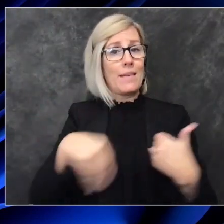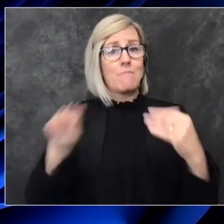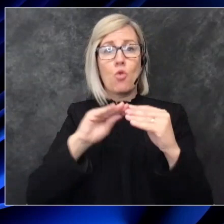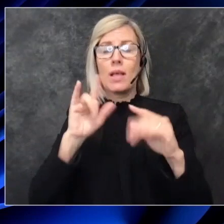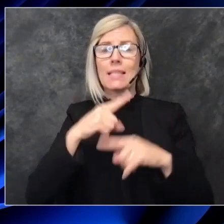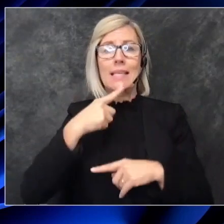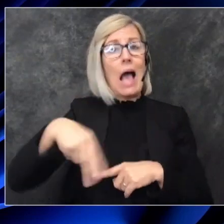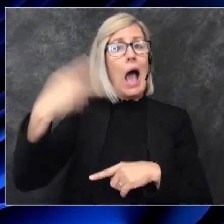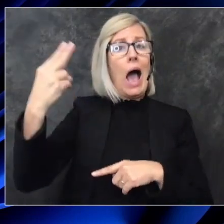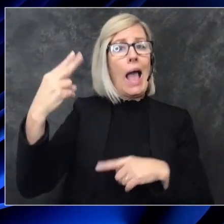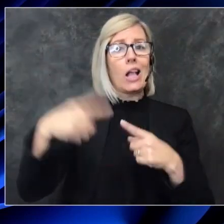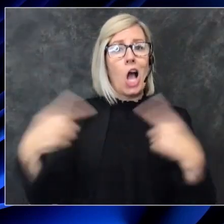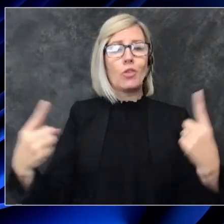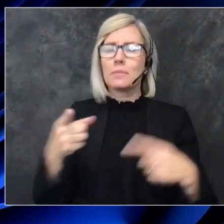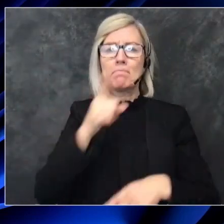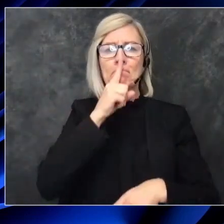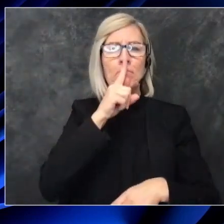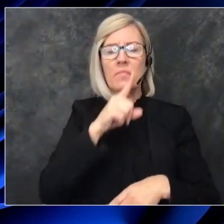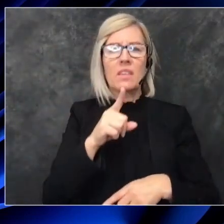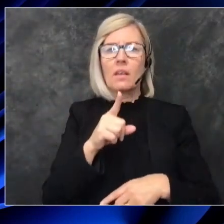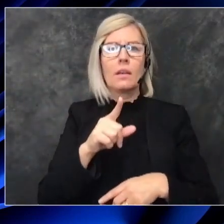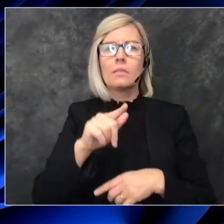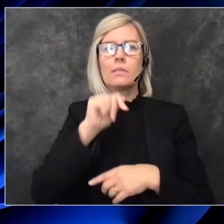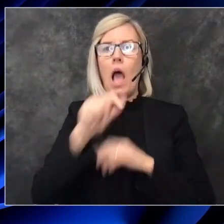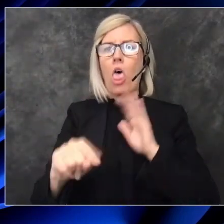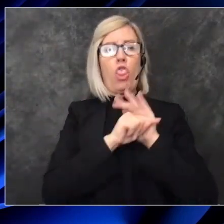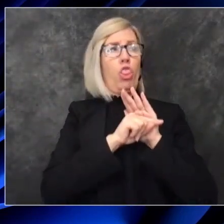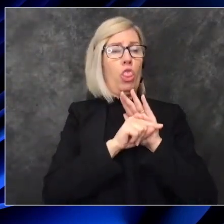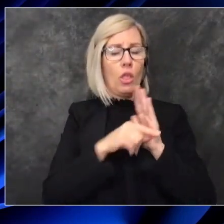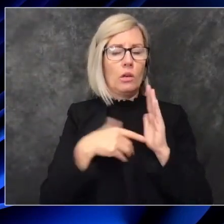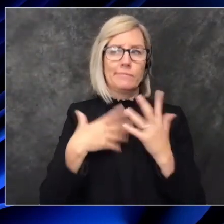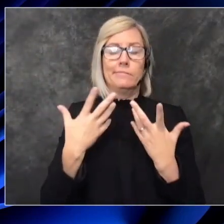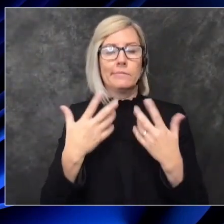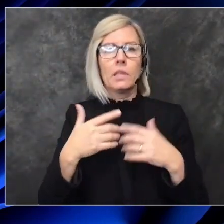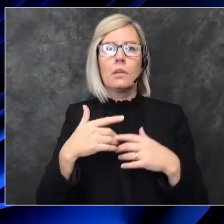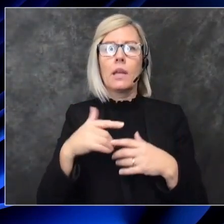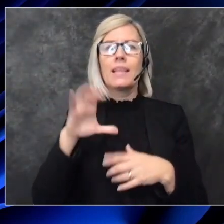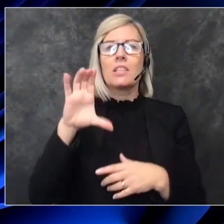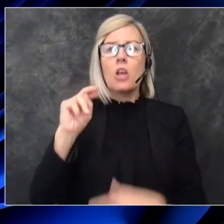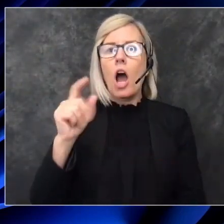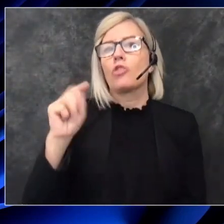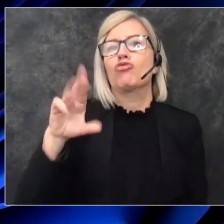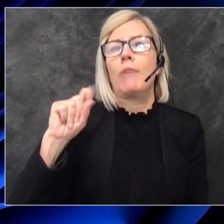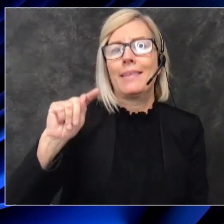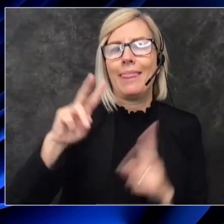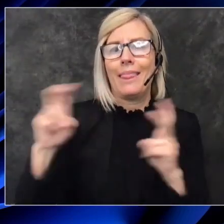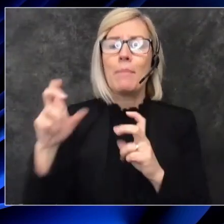This is non stigmatizing its contrast themes. Anybody can use it, not just somebody.